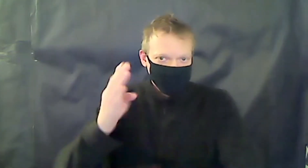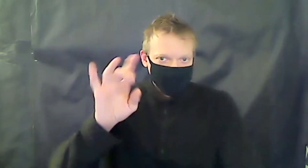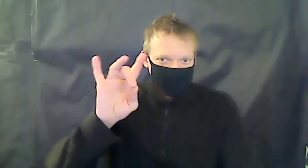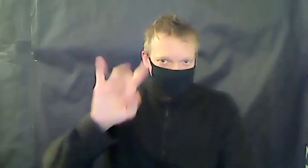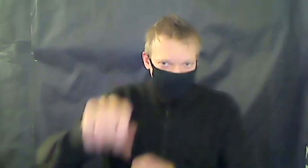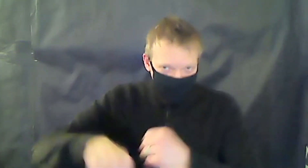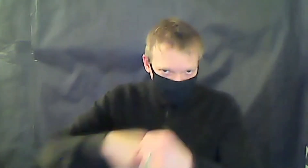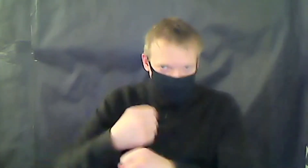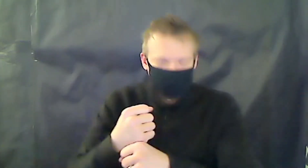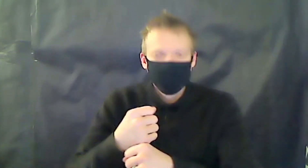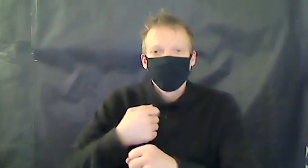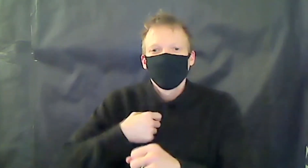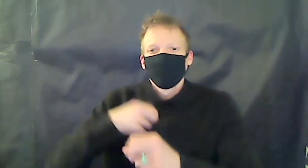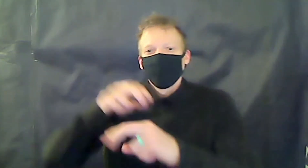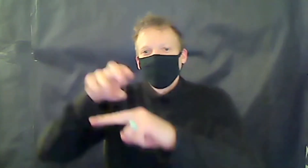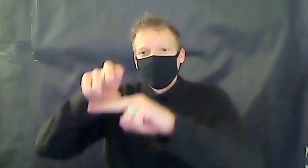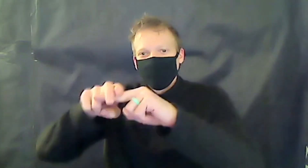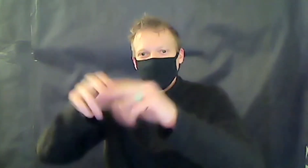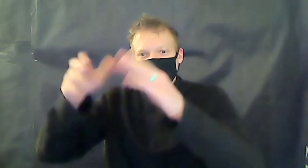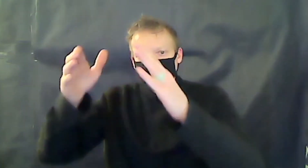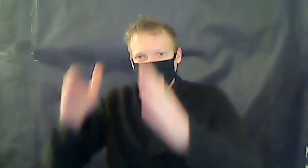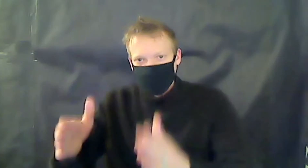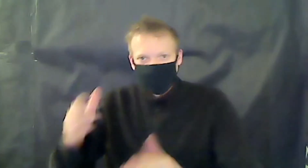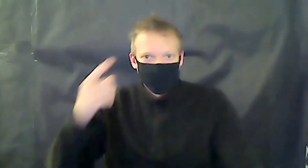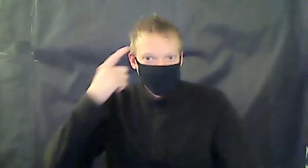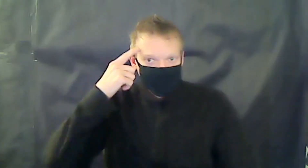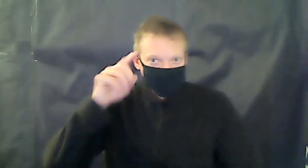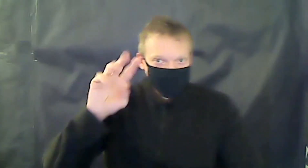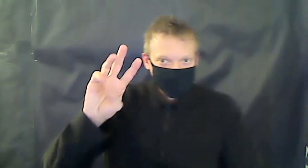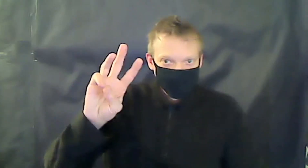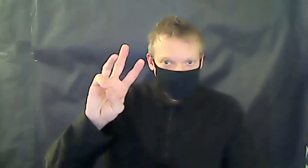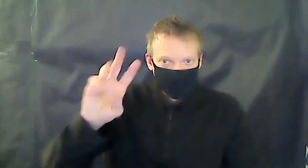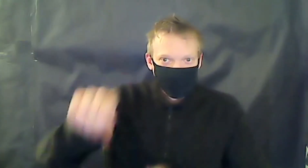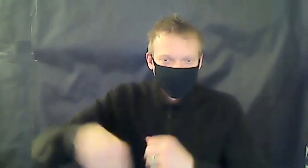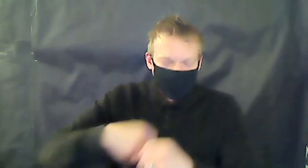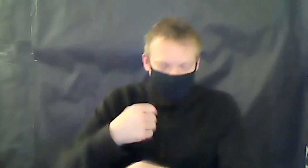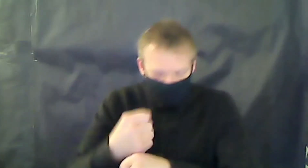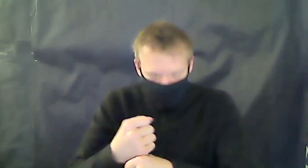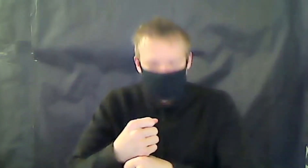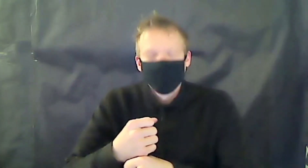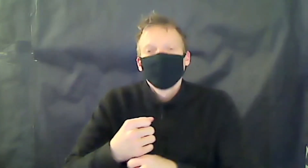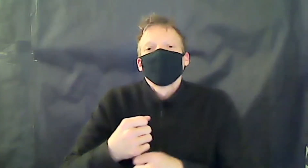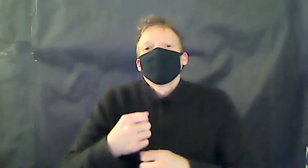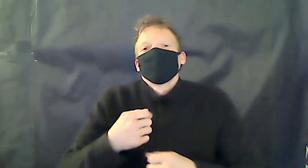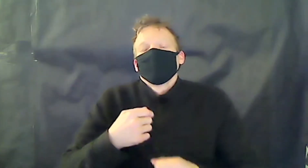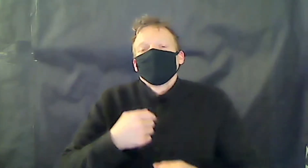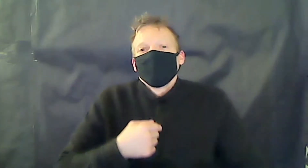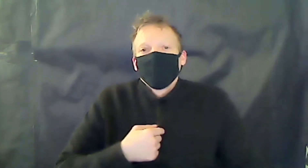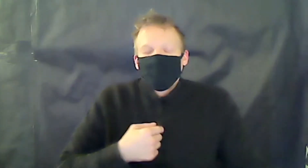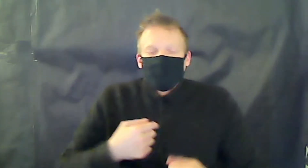I was a commission member for over eight years. I was the chairperson for six years.